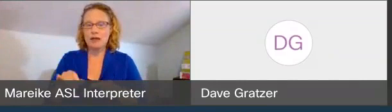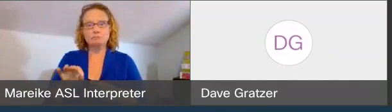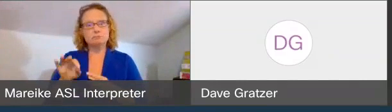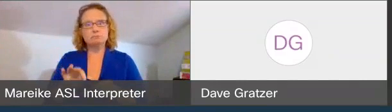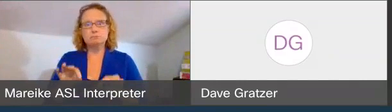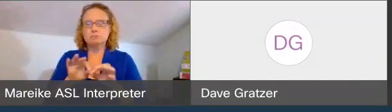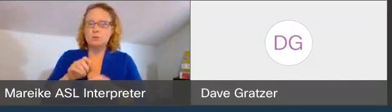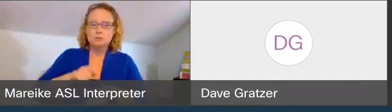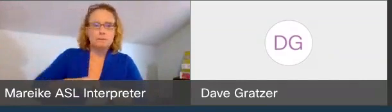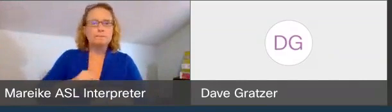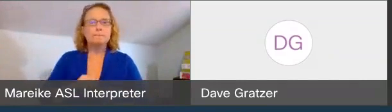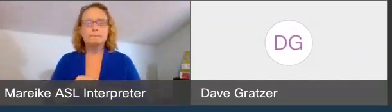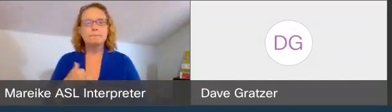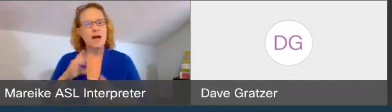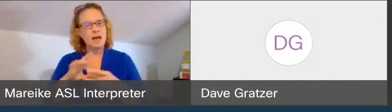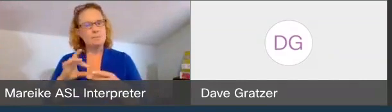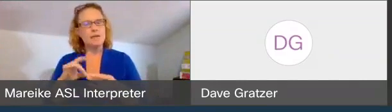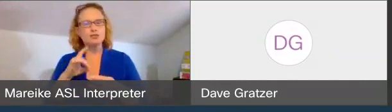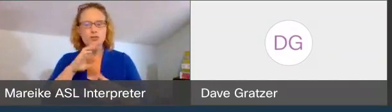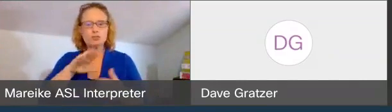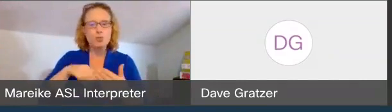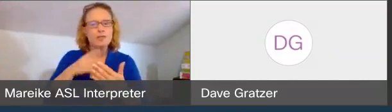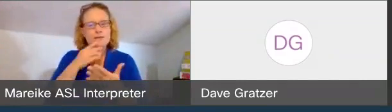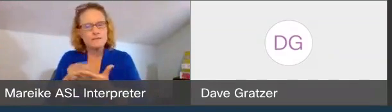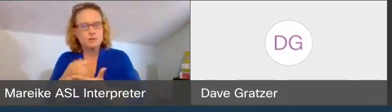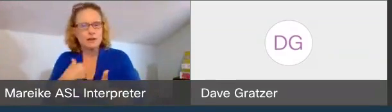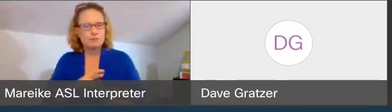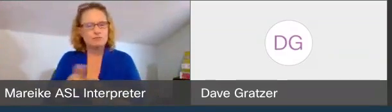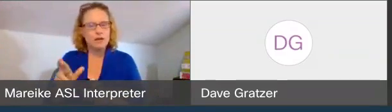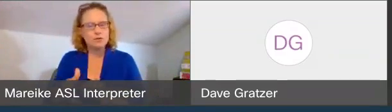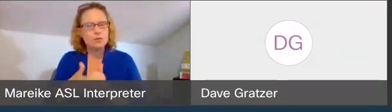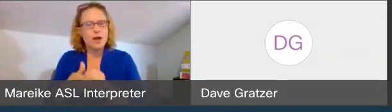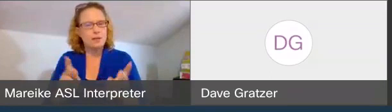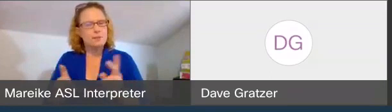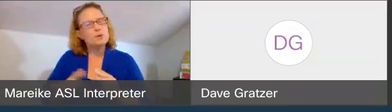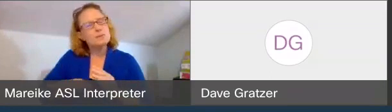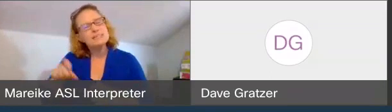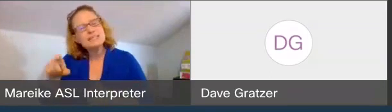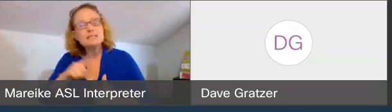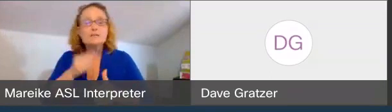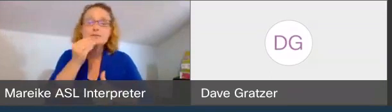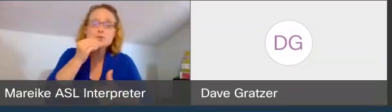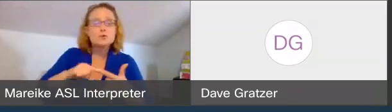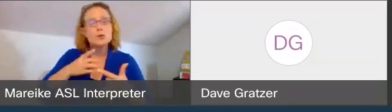I had mentioned those wraparound funds to help people meet their basic needs, food clothing. We